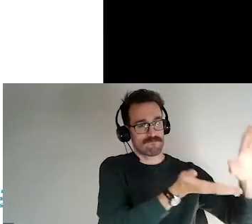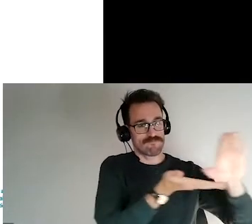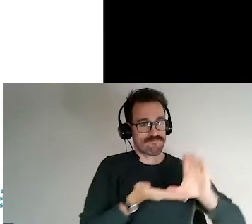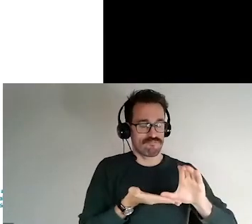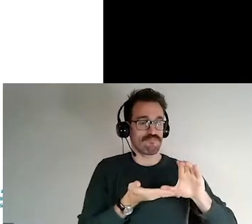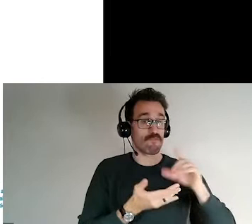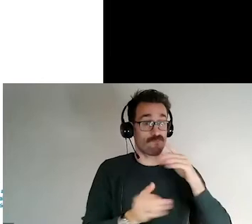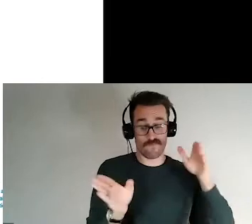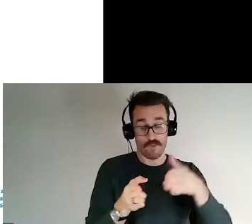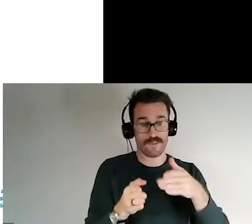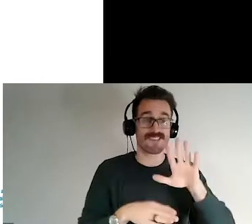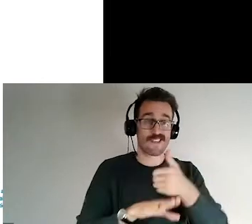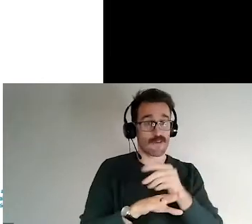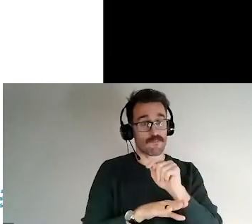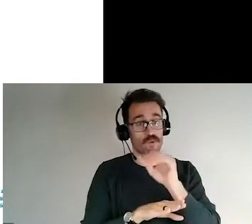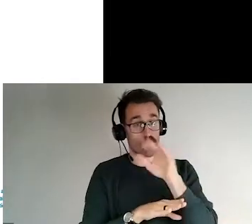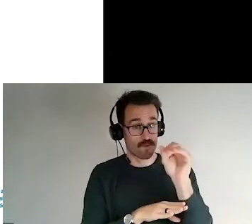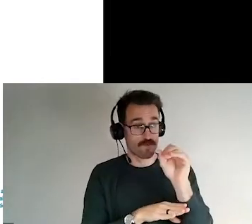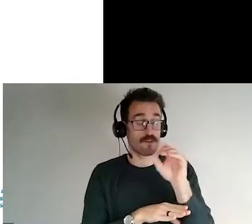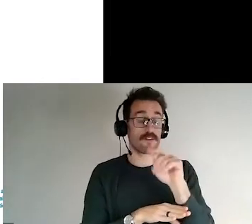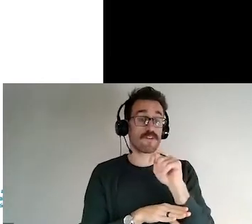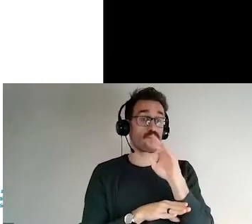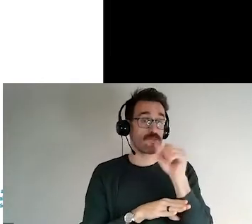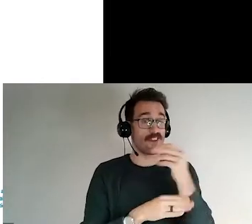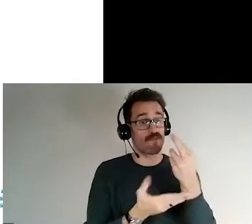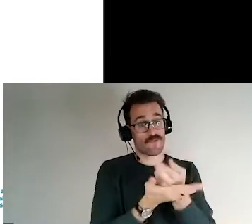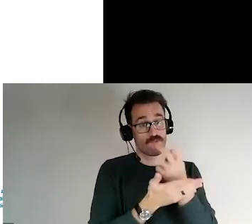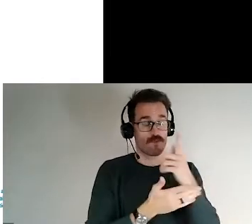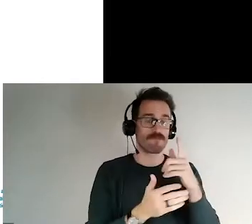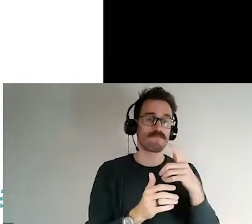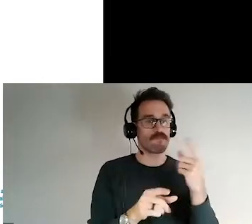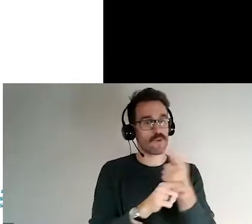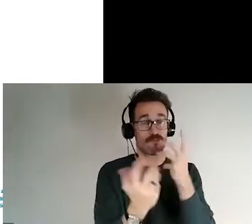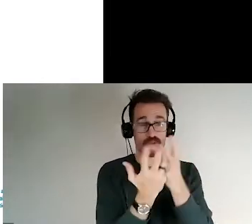and resources in the area of Accommodating and Communicating about Episodic Disabilities.